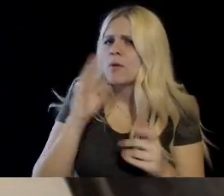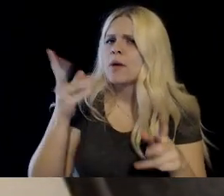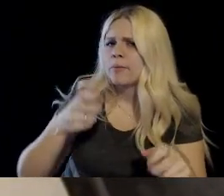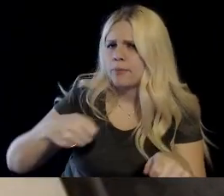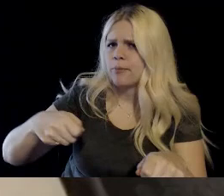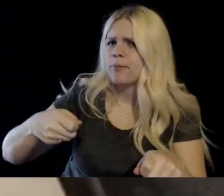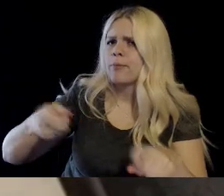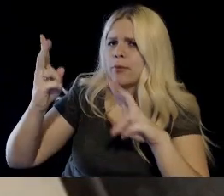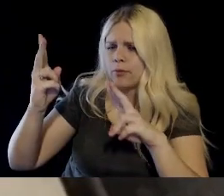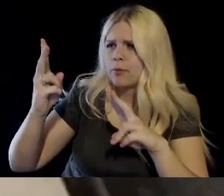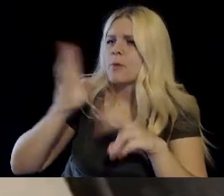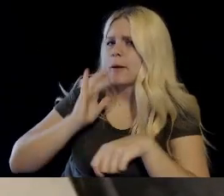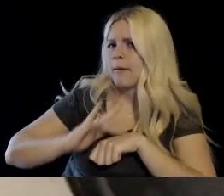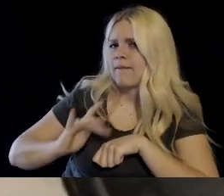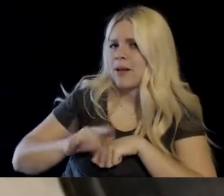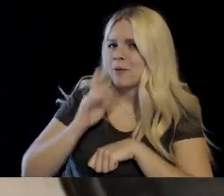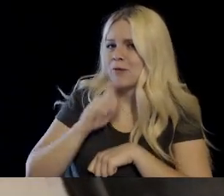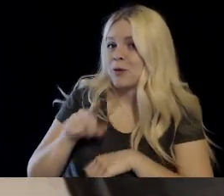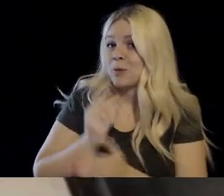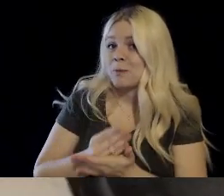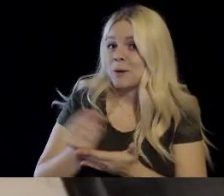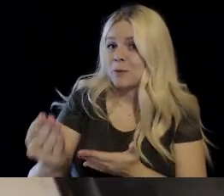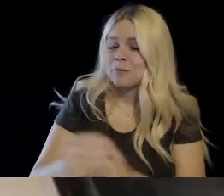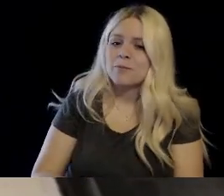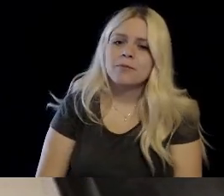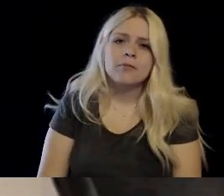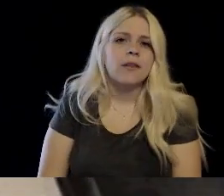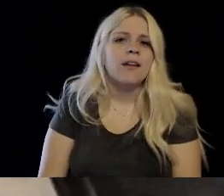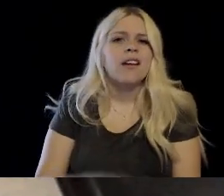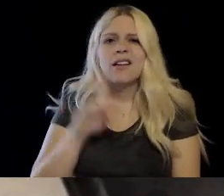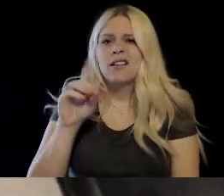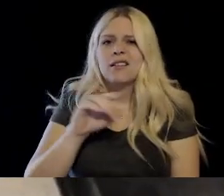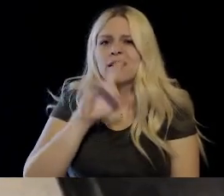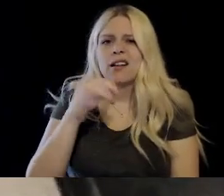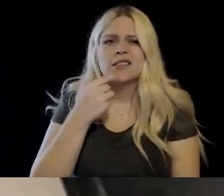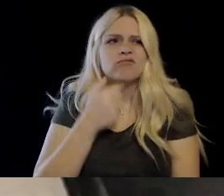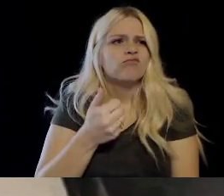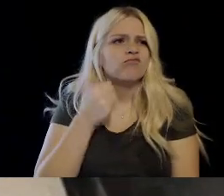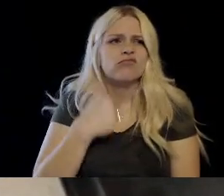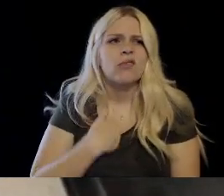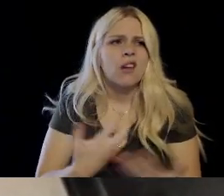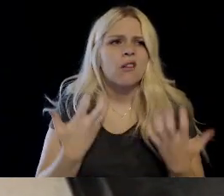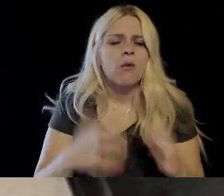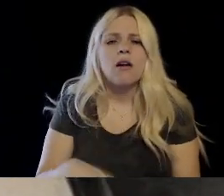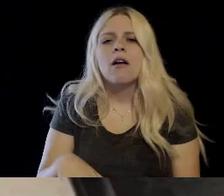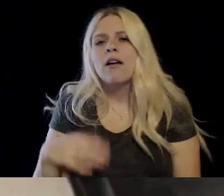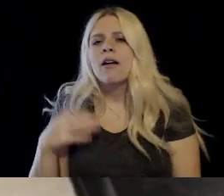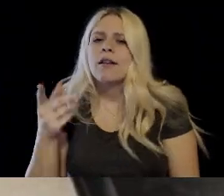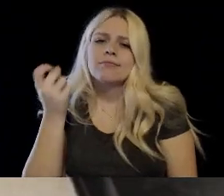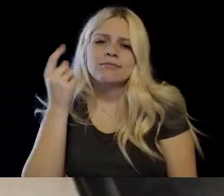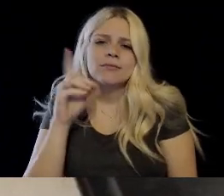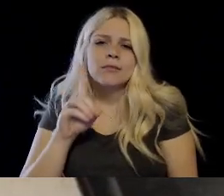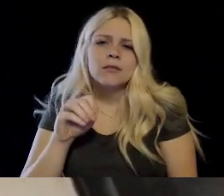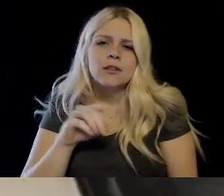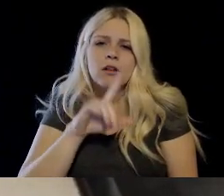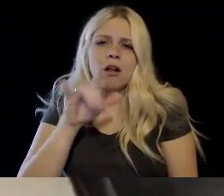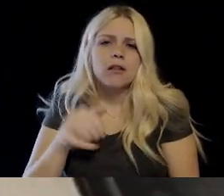Erica: Okay. So, Dolly doesn't want to come through right now. Joann: Well, Dolly she's, you know - she's a lady... she's on her own mission in life.